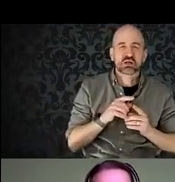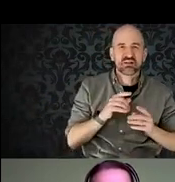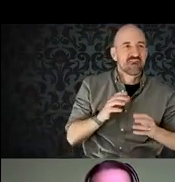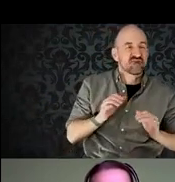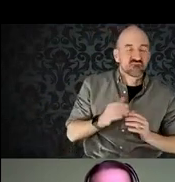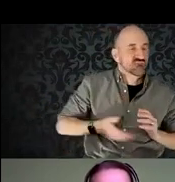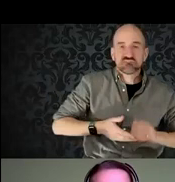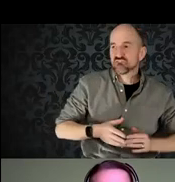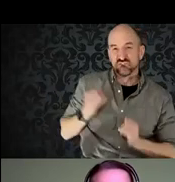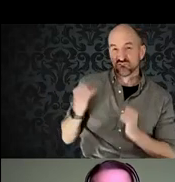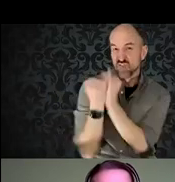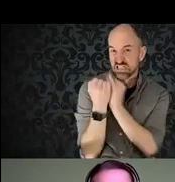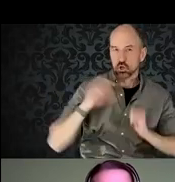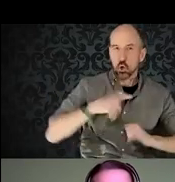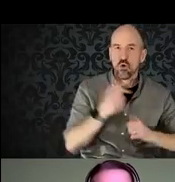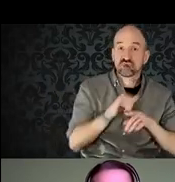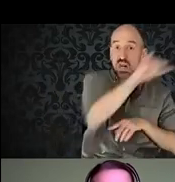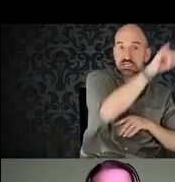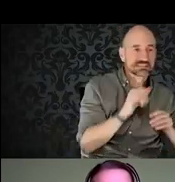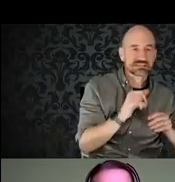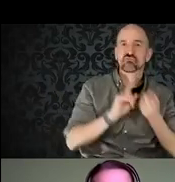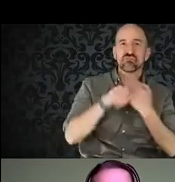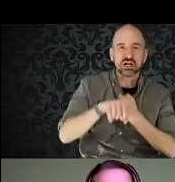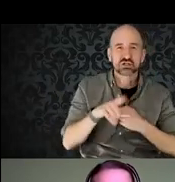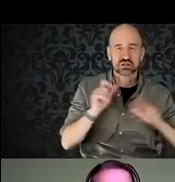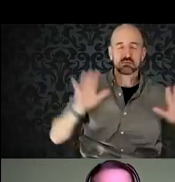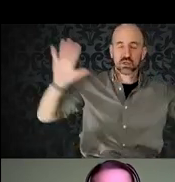Forest walks deliver a 12% decrease in cortisol levels, 7% in sympathetic nerve